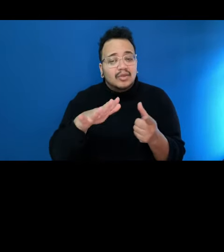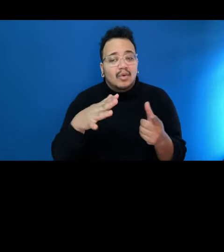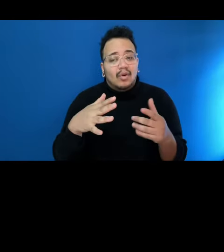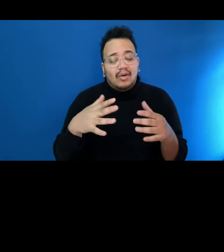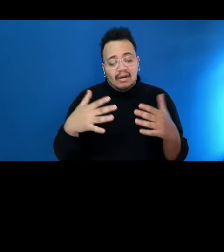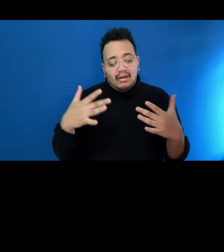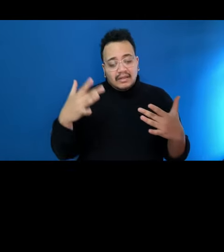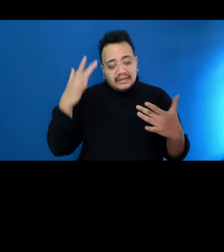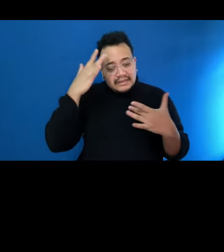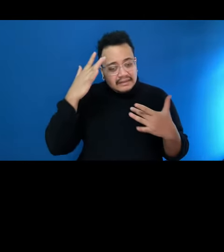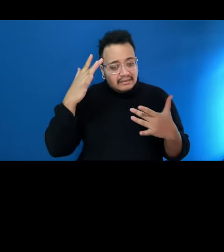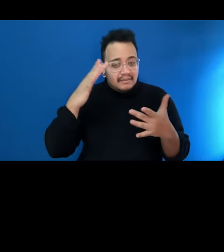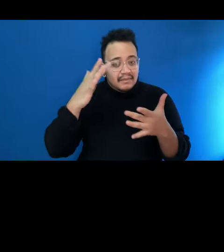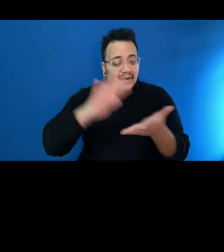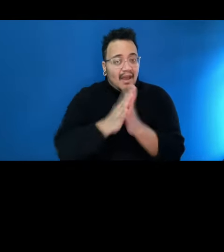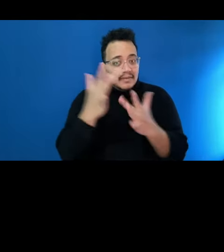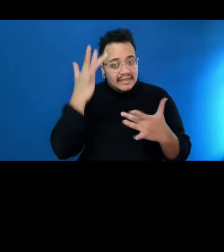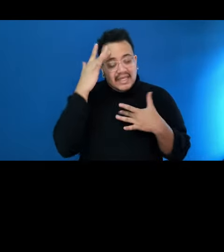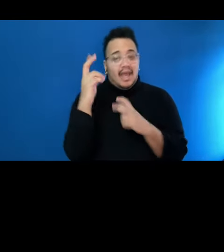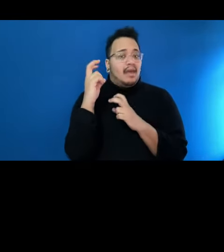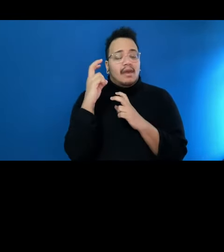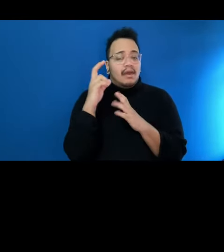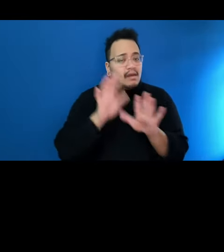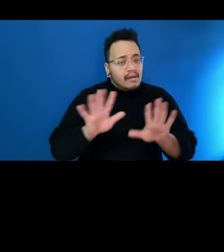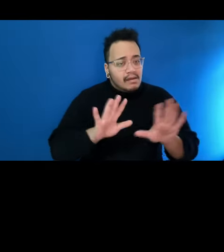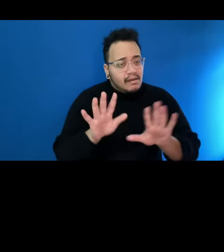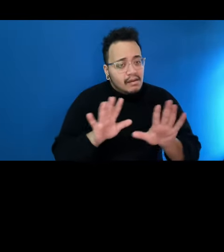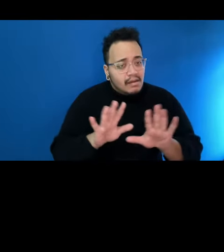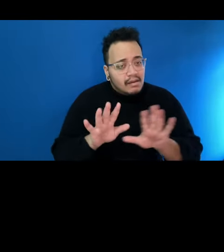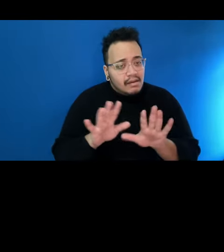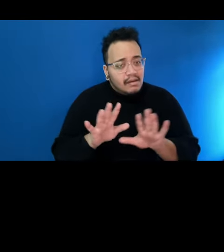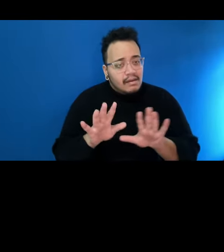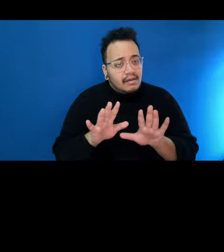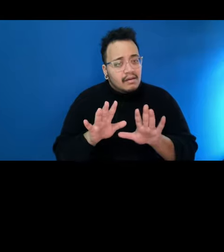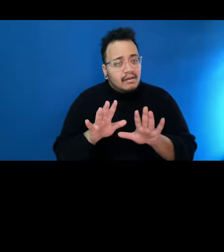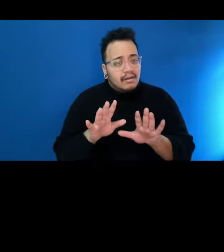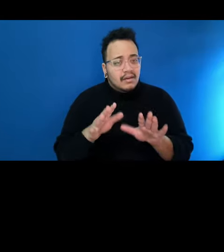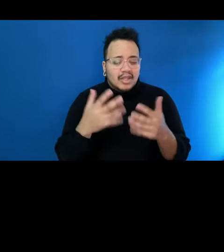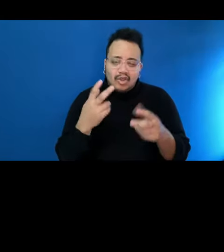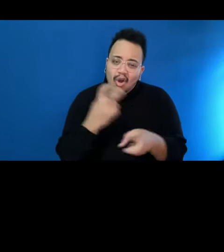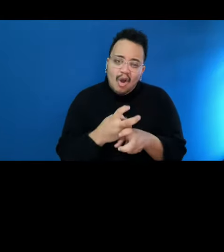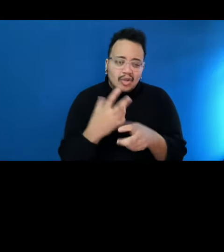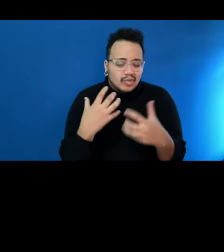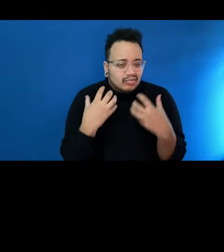that if someone can sing and break it, don't do it. It's so hard to recover.